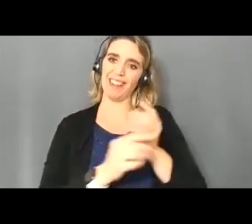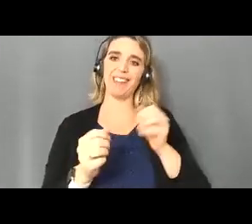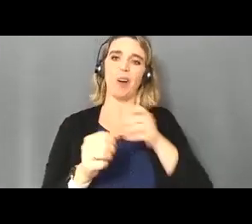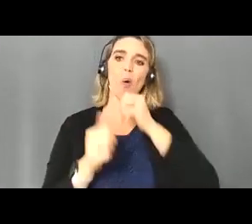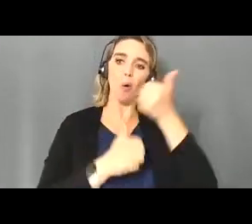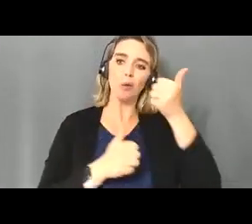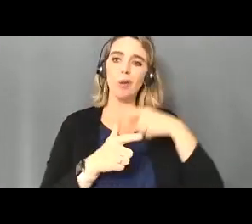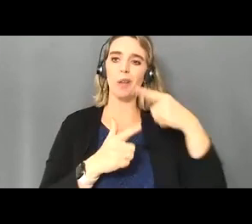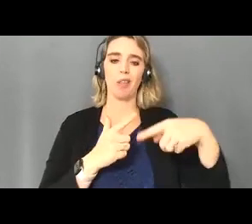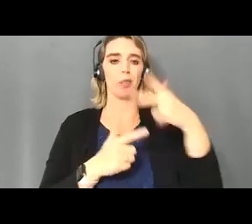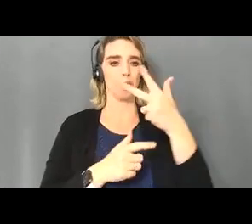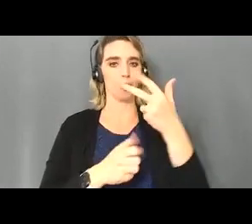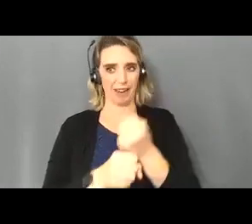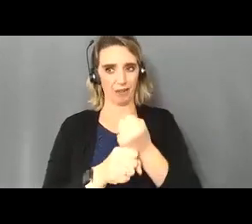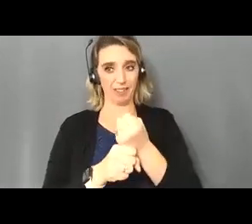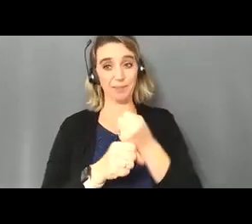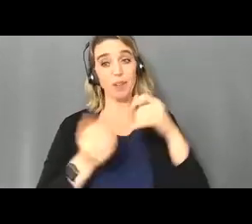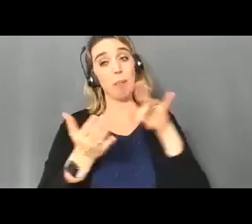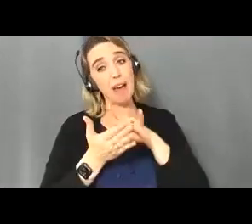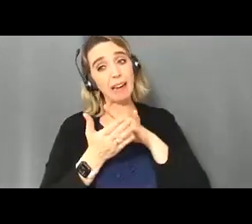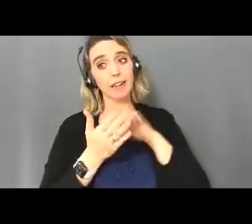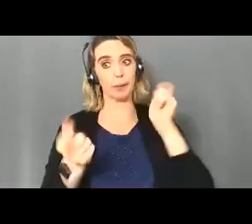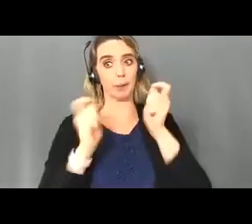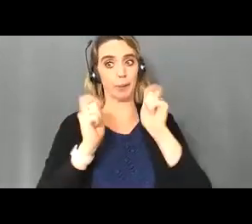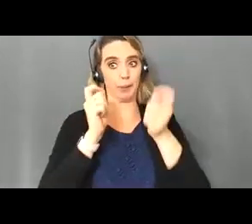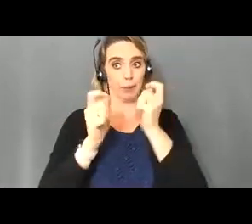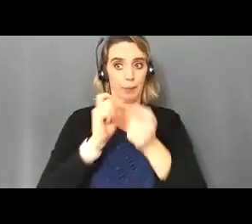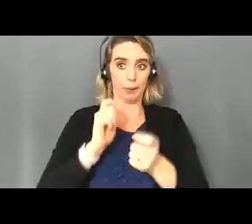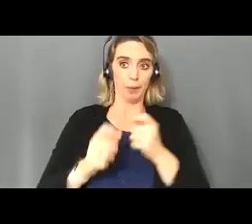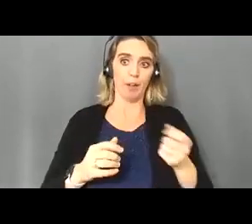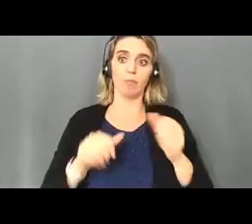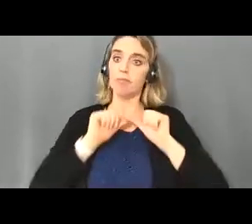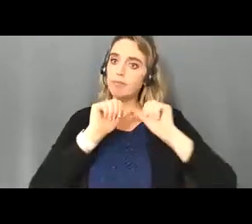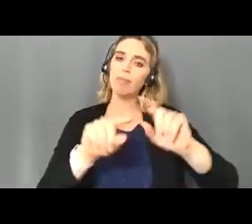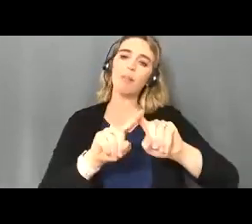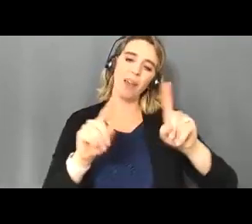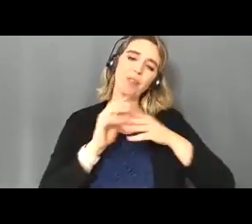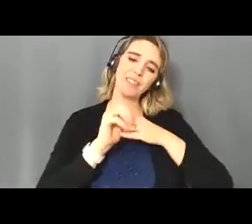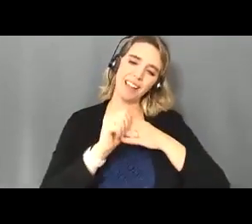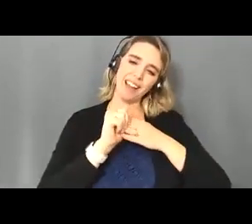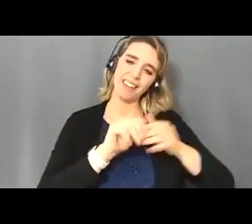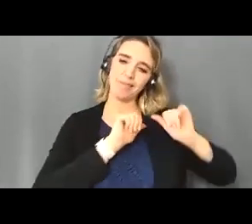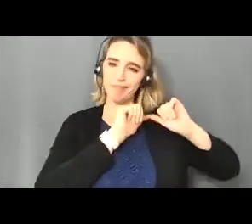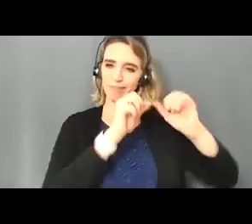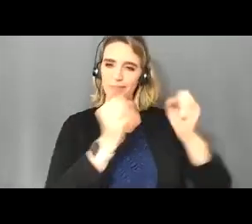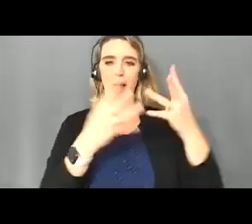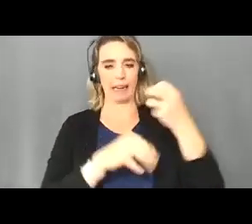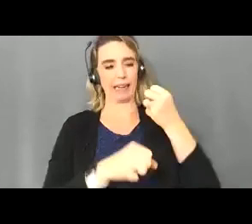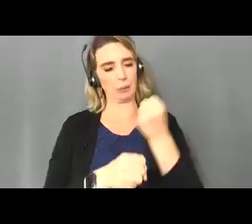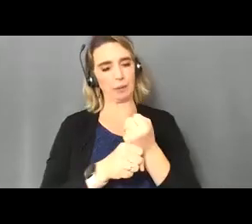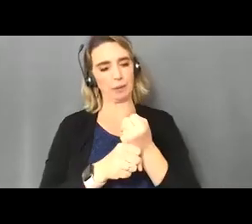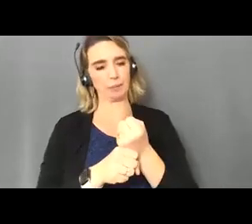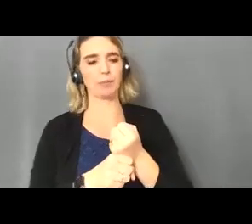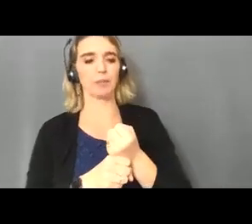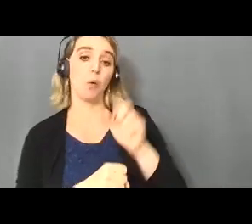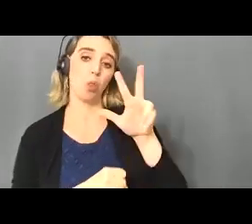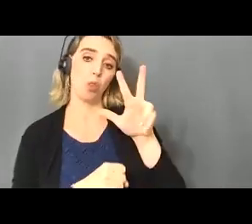And while medicine is constantly changing, there are guidelines that stay in place for many years. So we use a three-year timeframe,